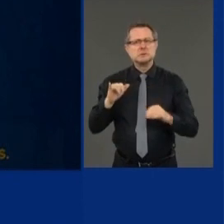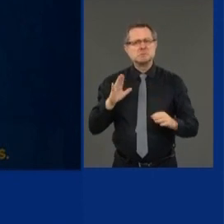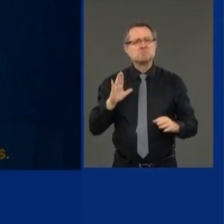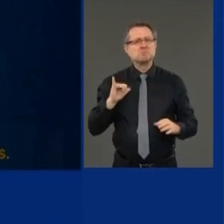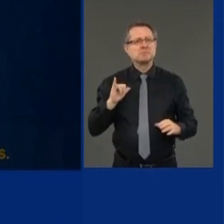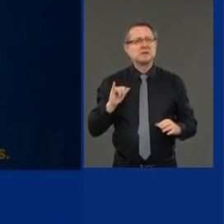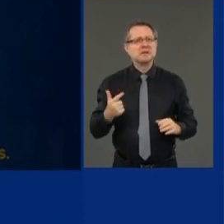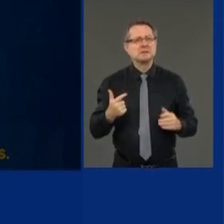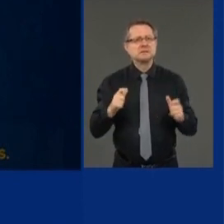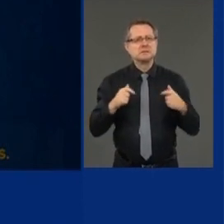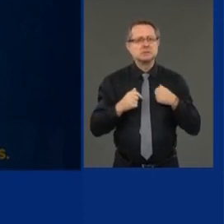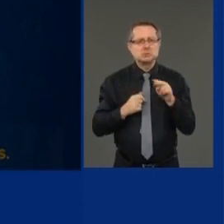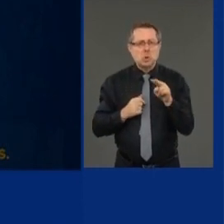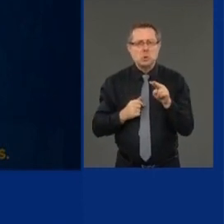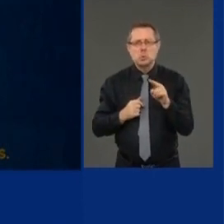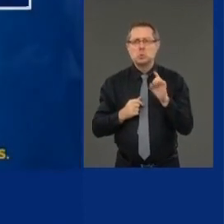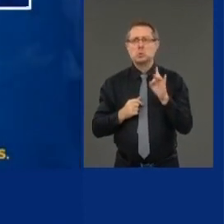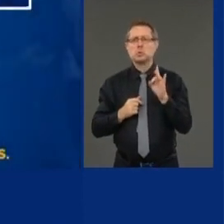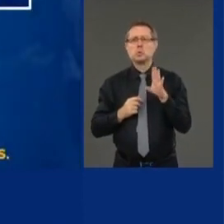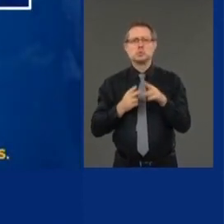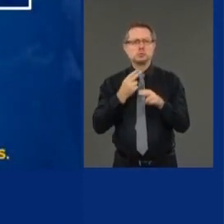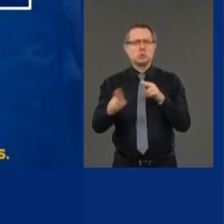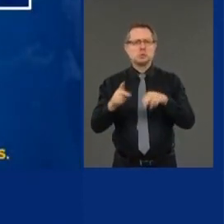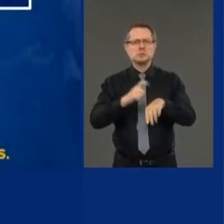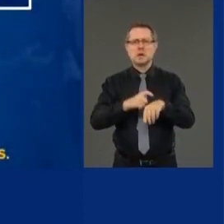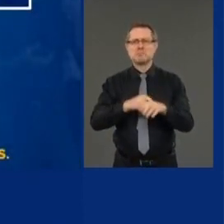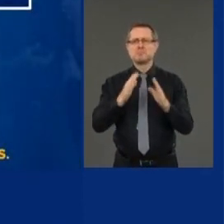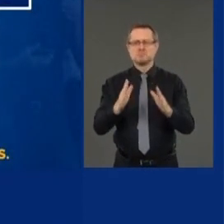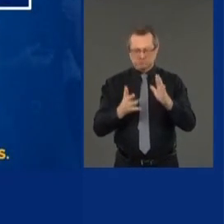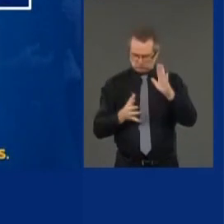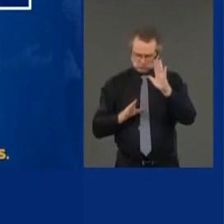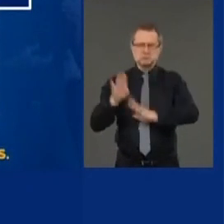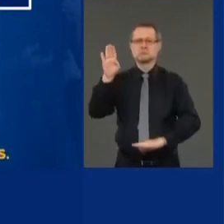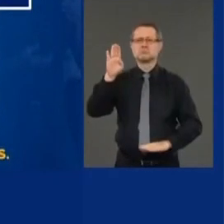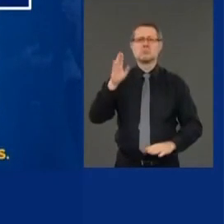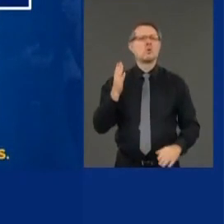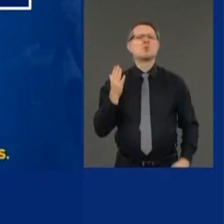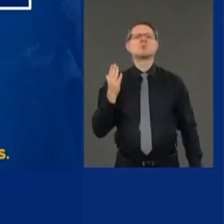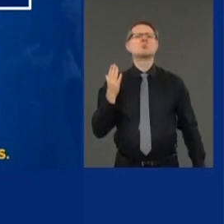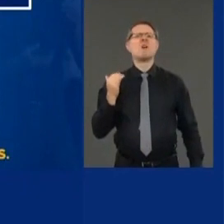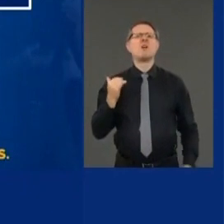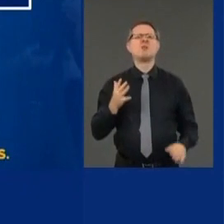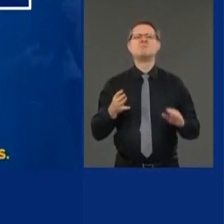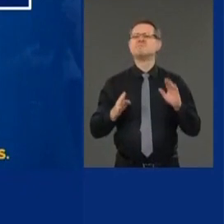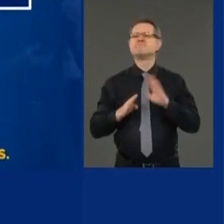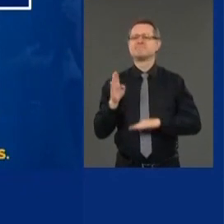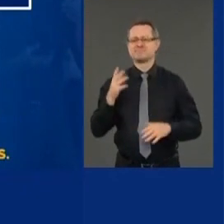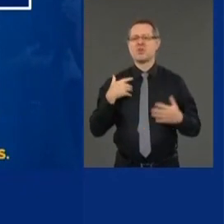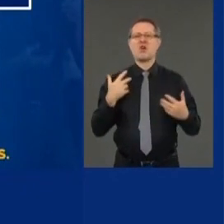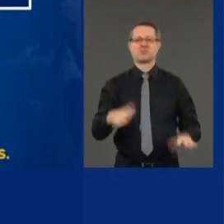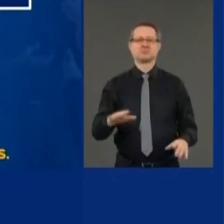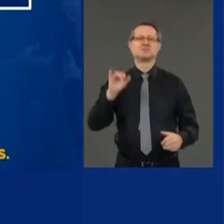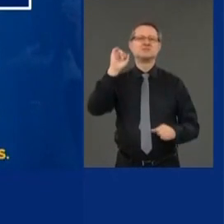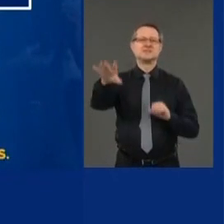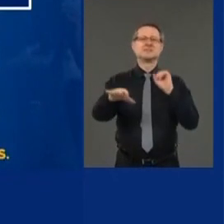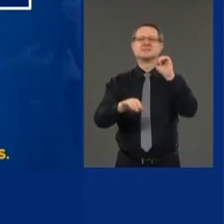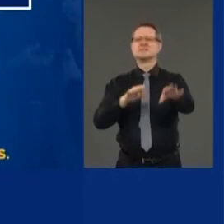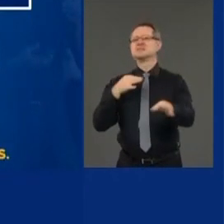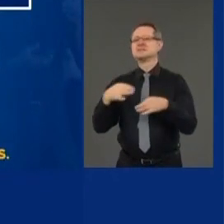AND IT HAS TICKED UP FOUR POINTS